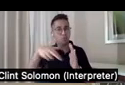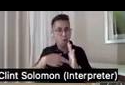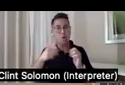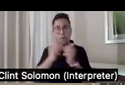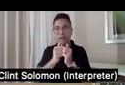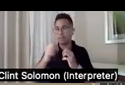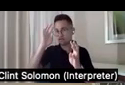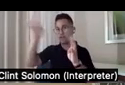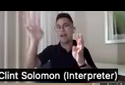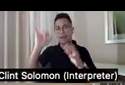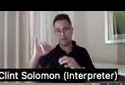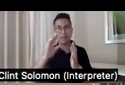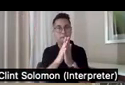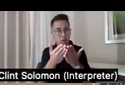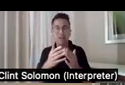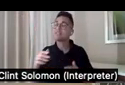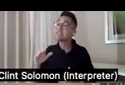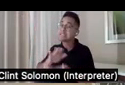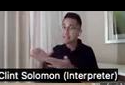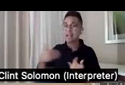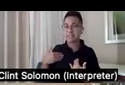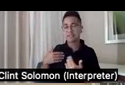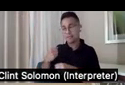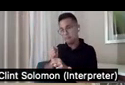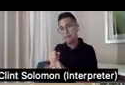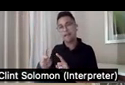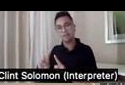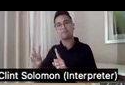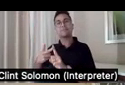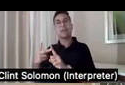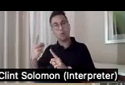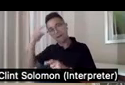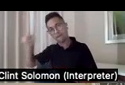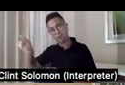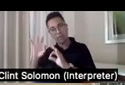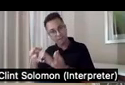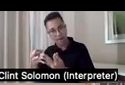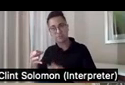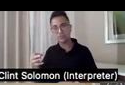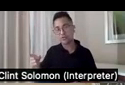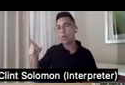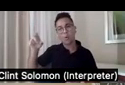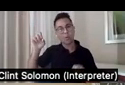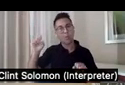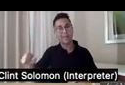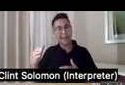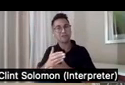a duplicate for the family and uh so that they can share it then across settings and of course we